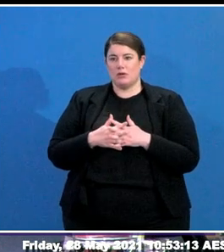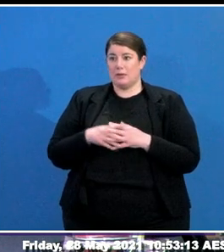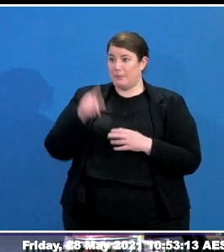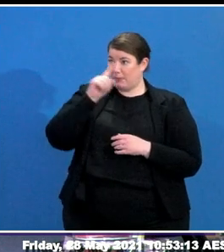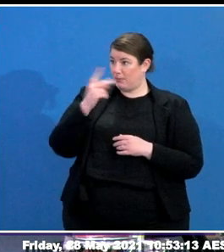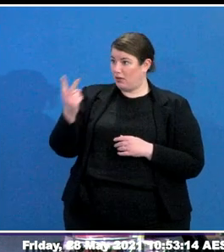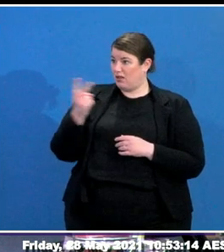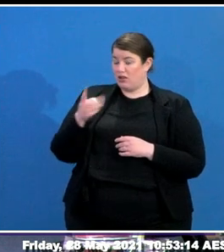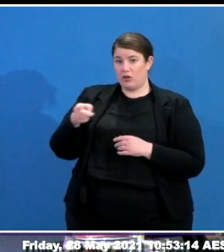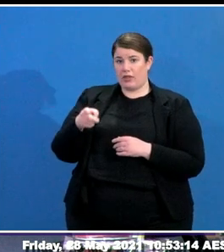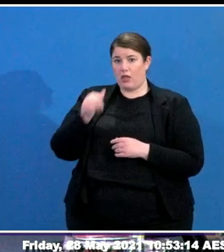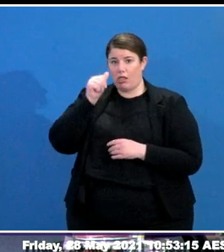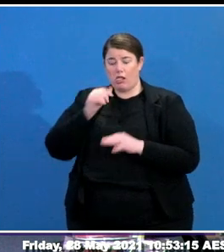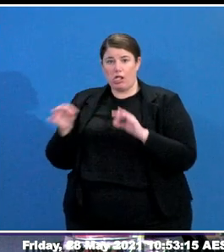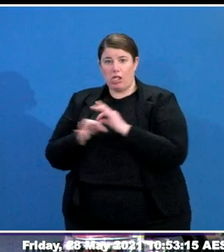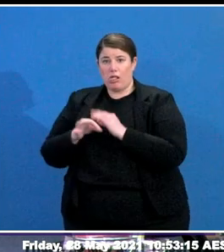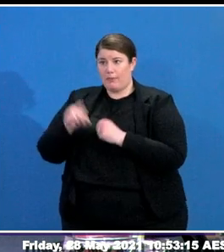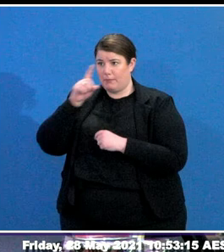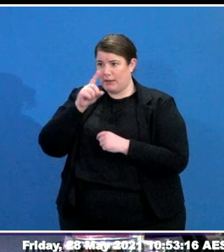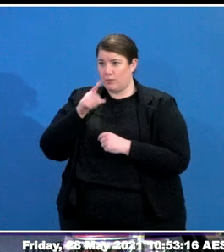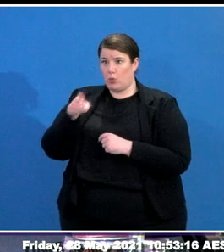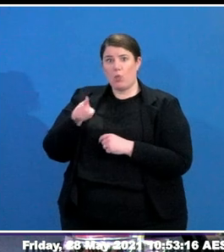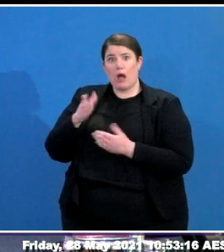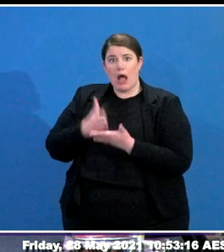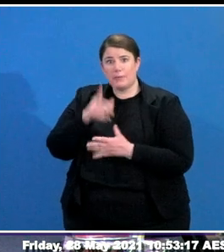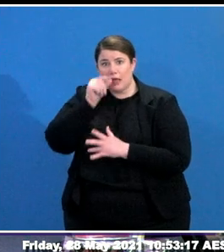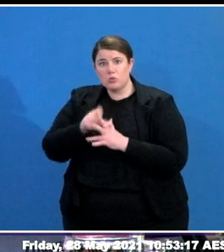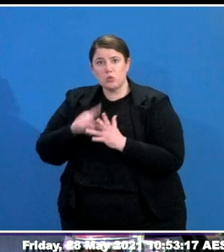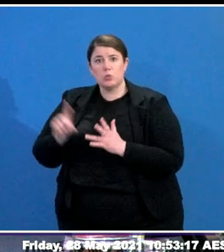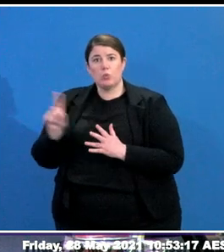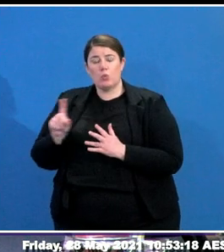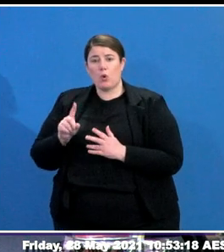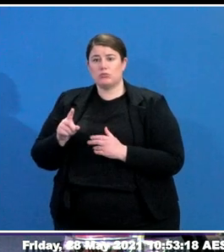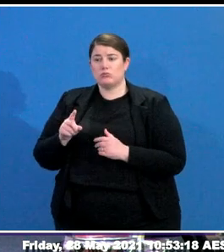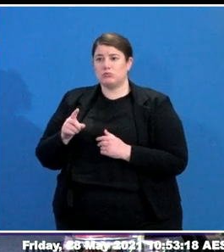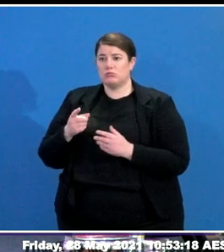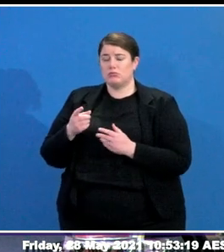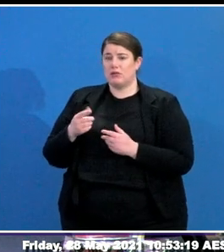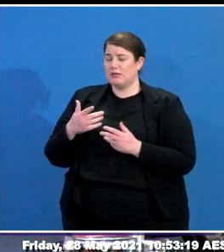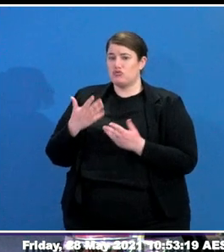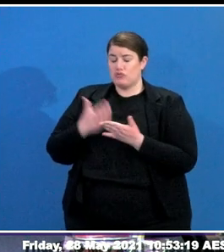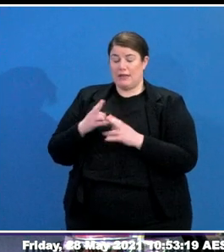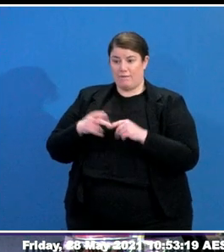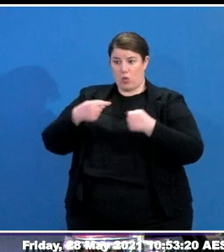can do and how those things could be avoided. This has been a very big learning experience for me